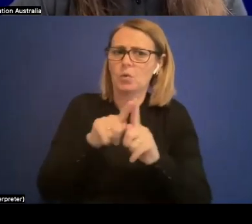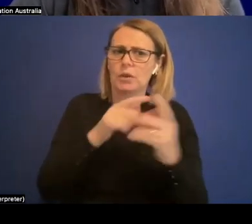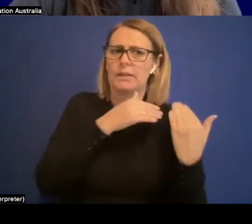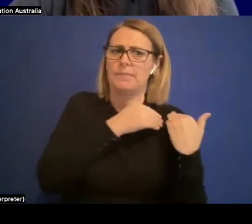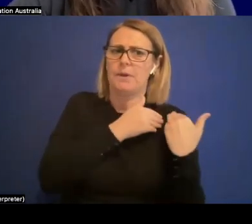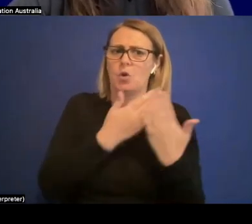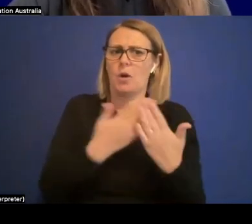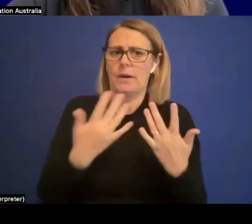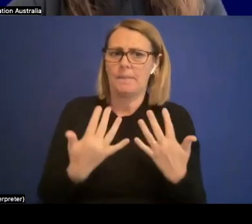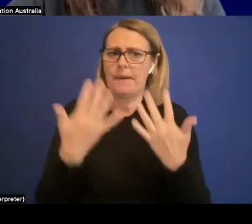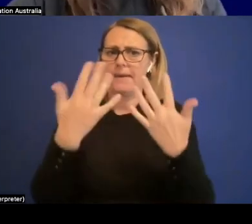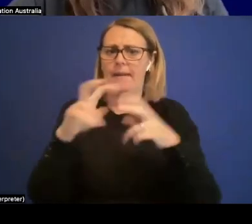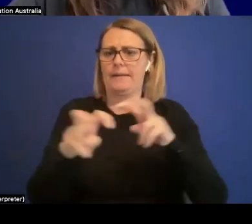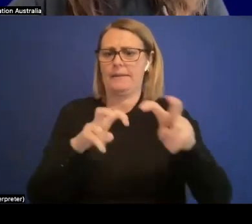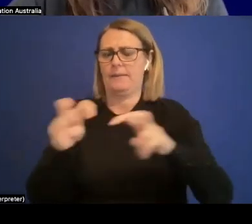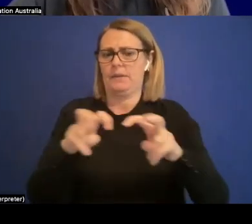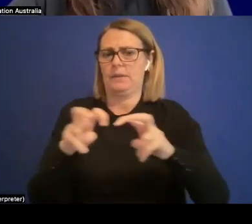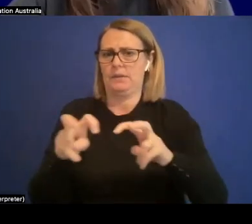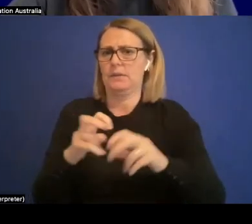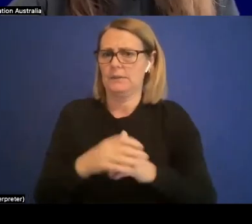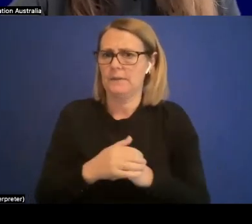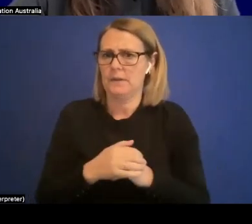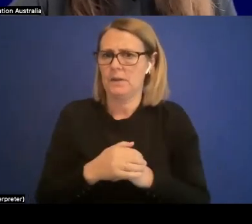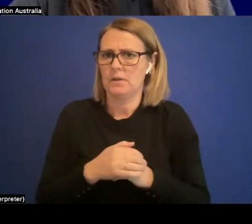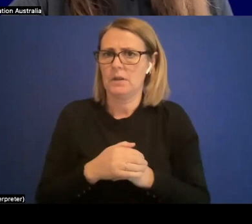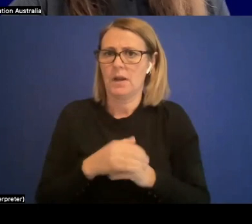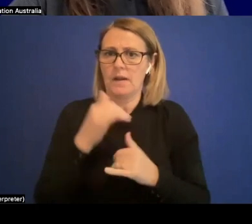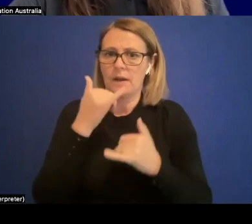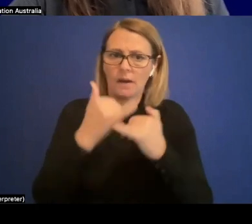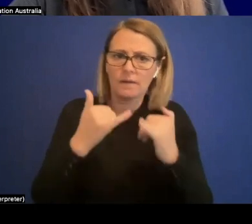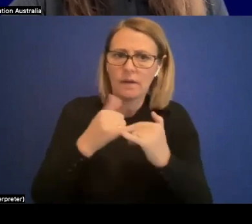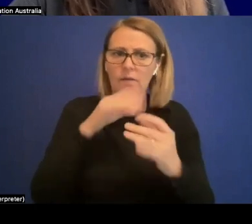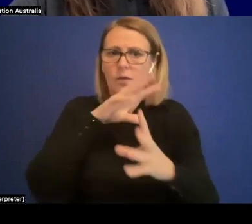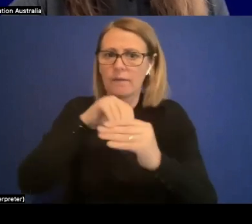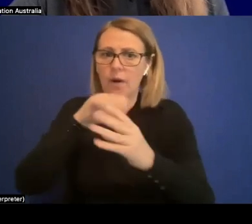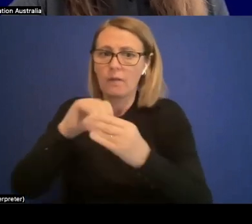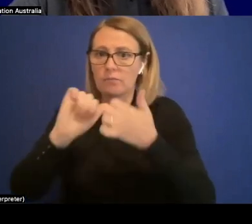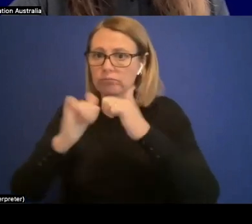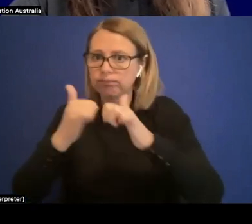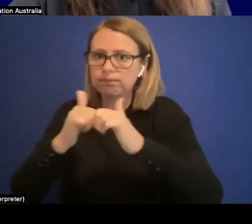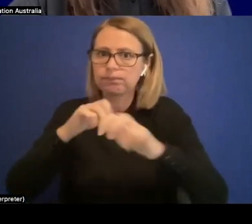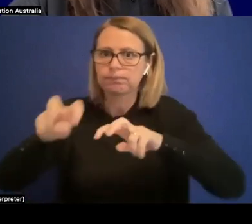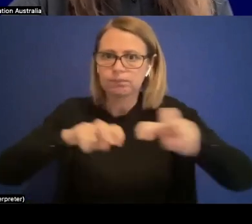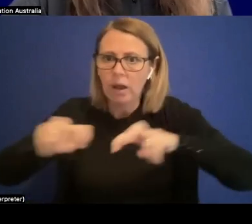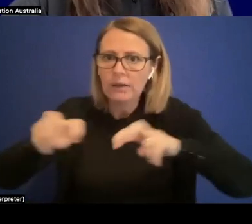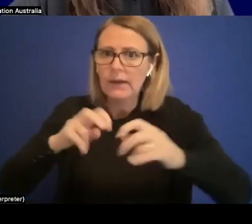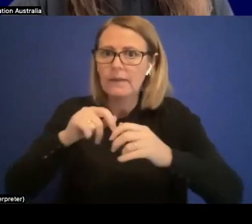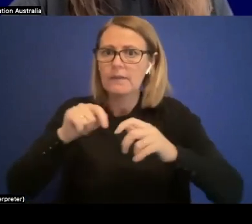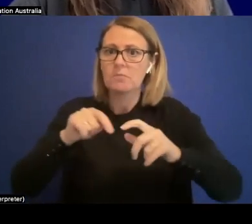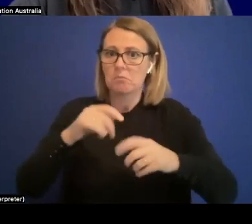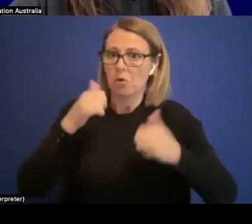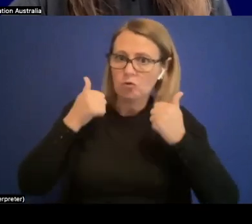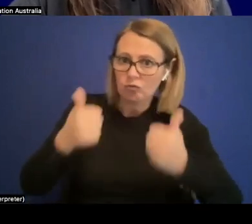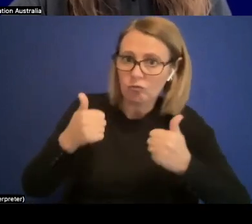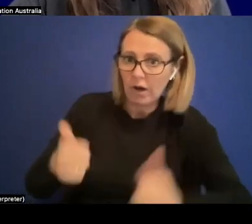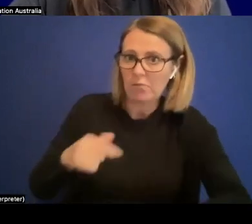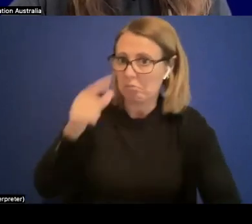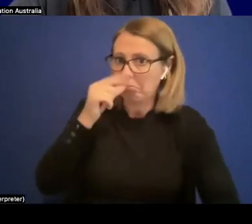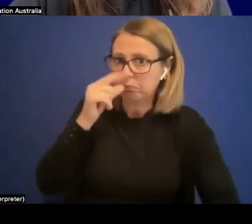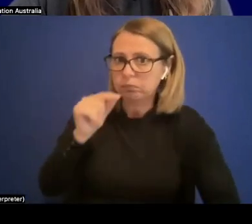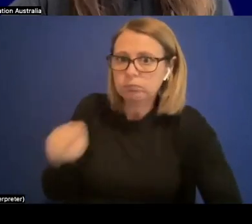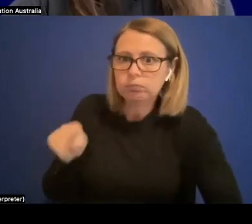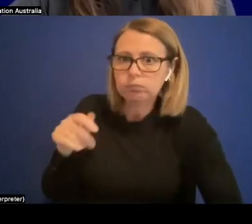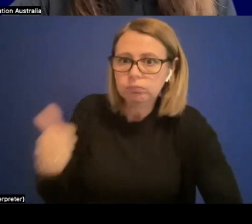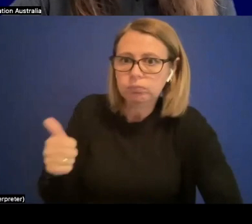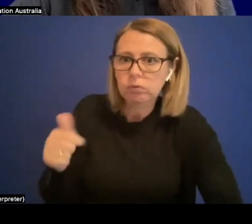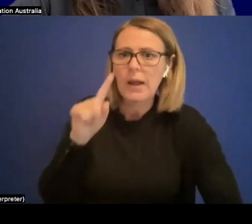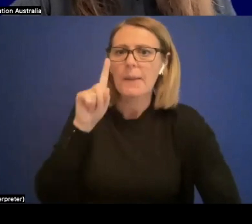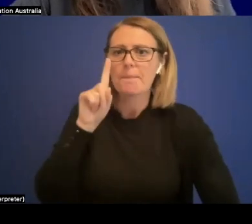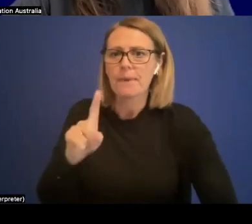daily living, so very engaged in recreation and very physically able, but didn't do a lot in